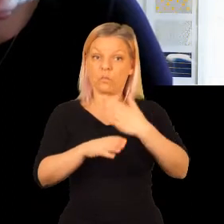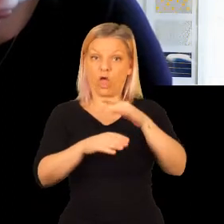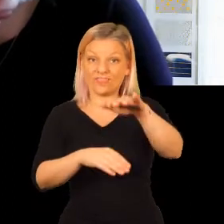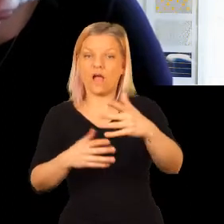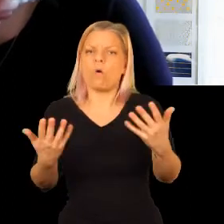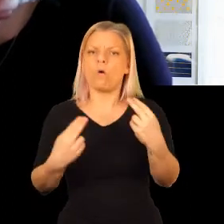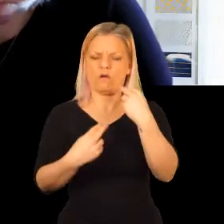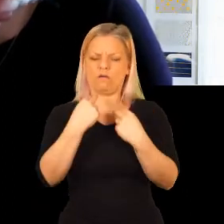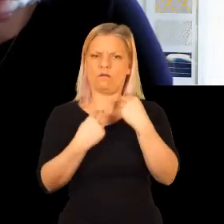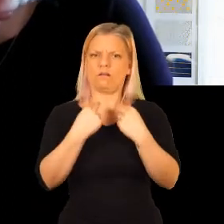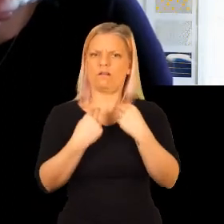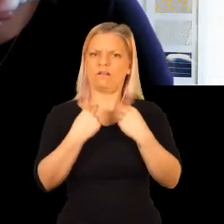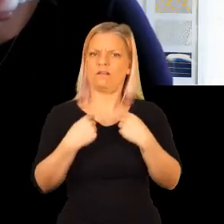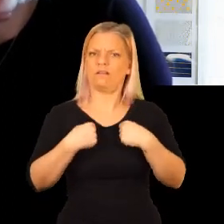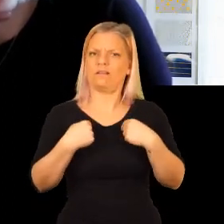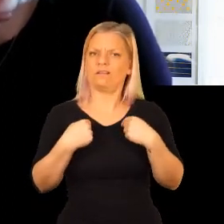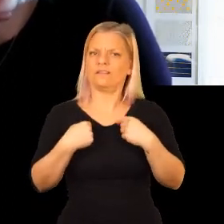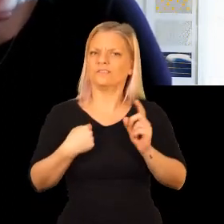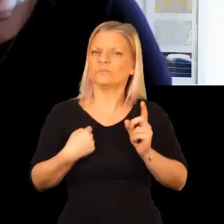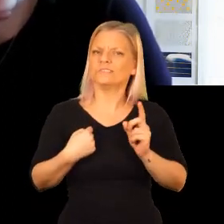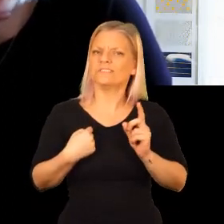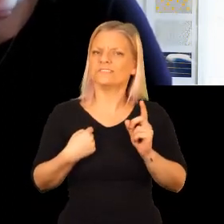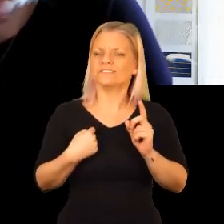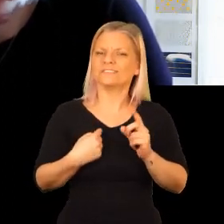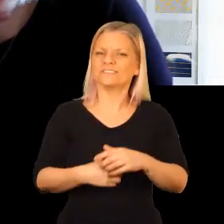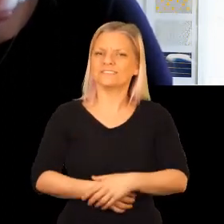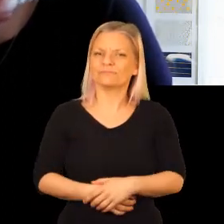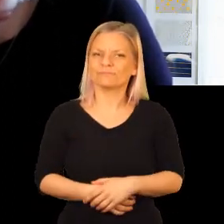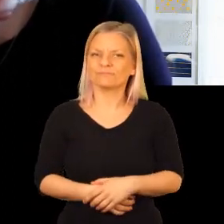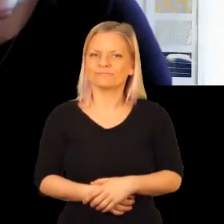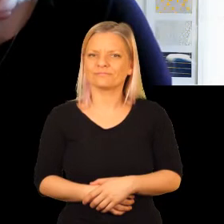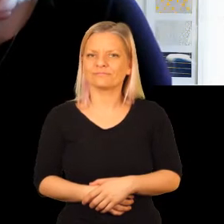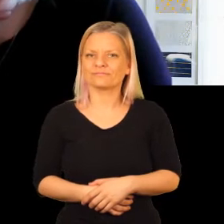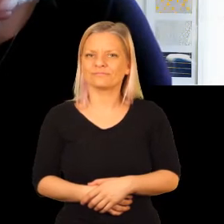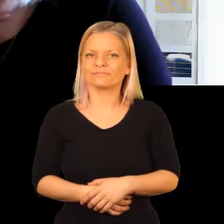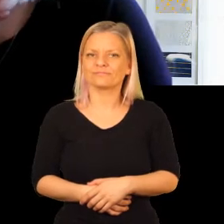i was understood and i think that's what i get from pure spaces whether i'm working there or